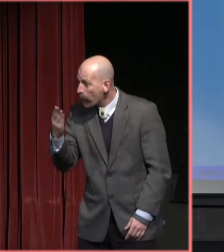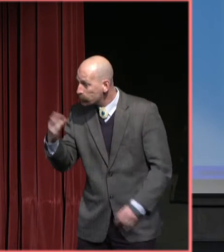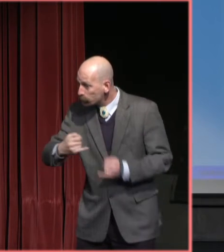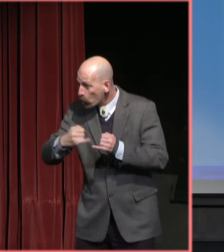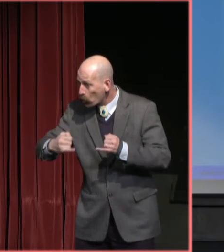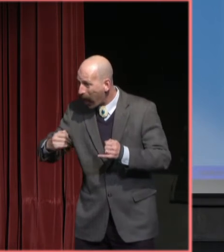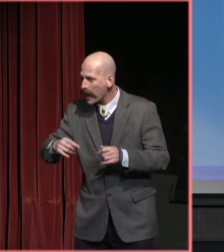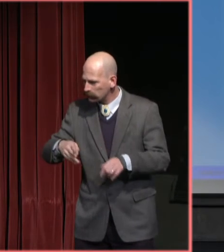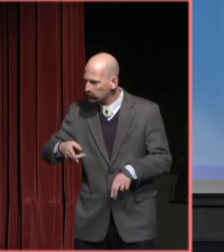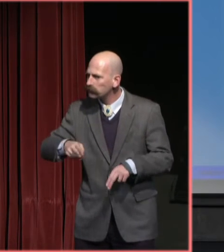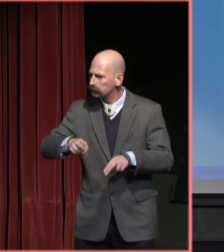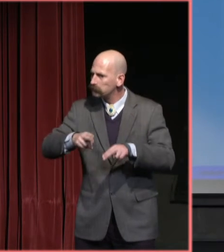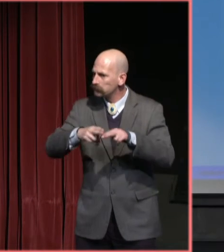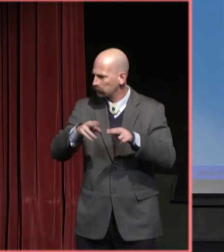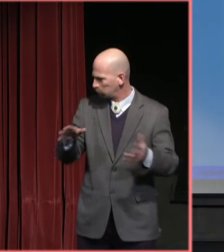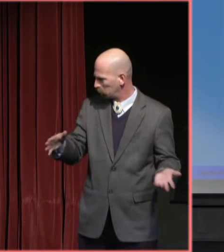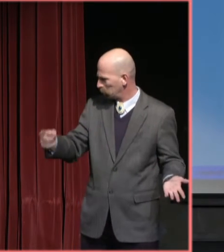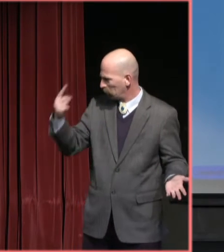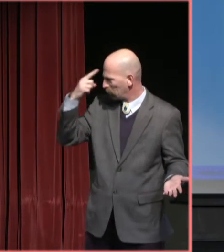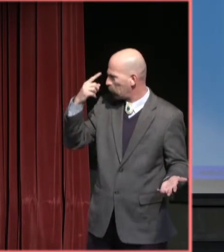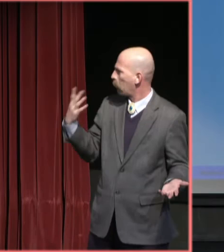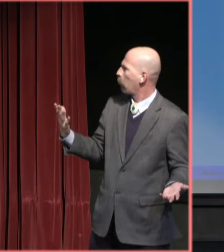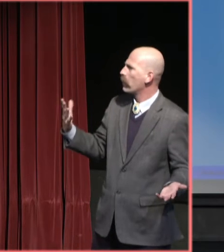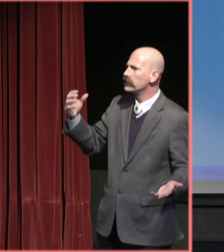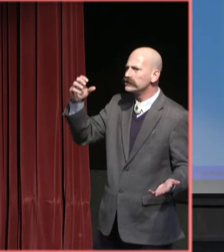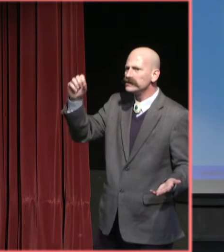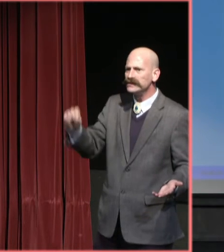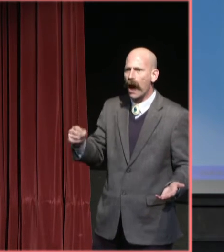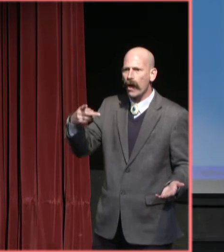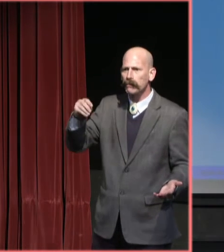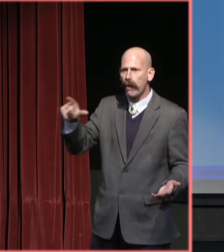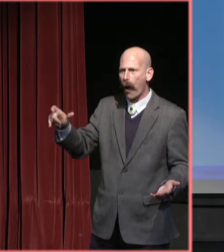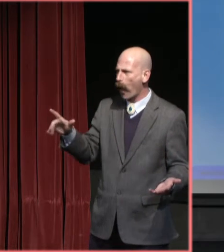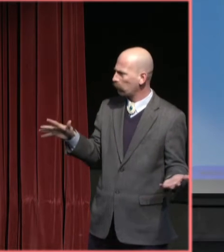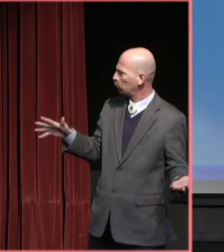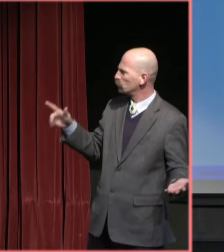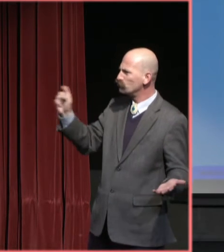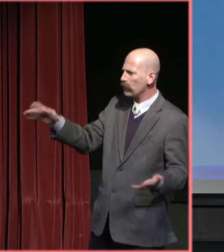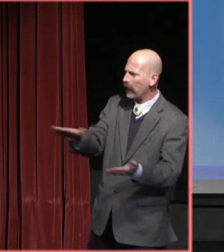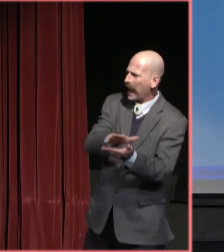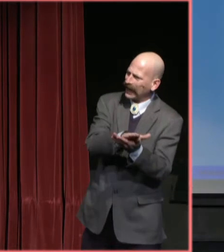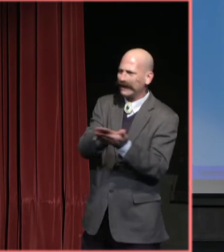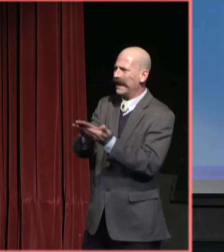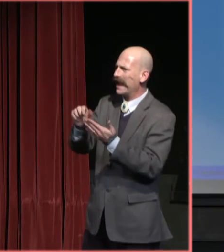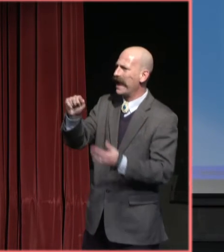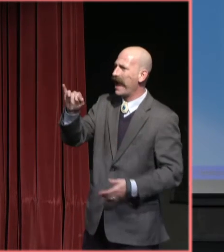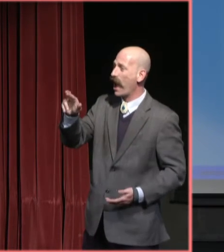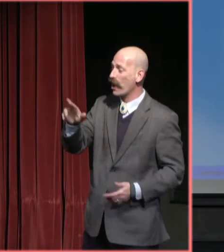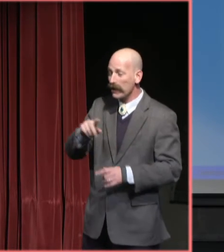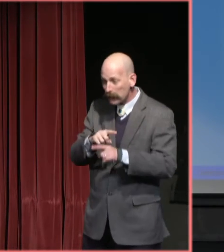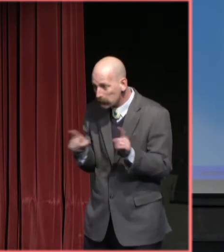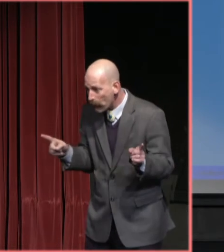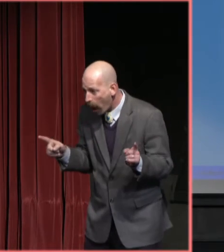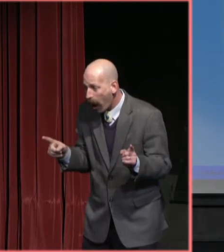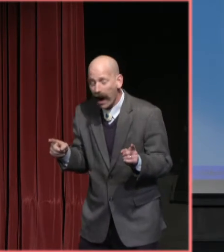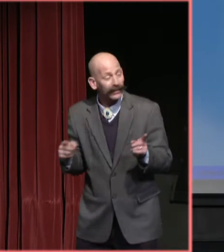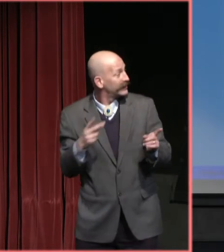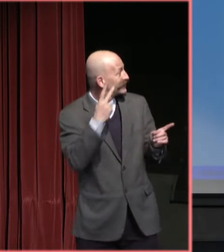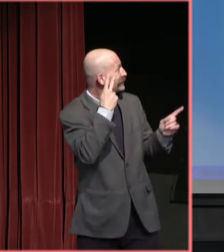up too, even though the South Pole has very clean air, but it doesn't have a big cycle like the green one.